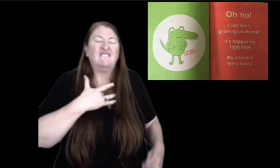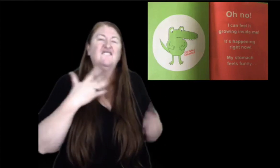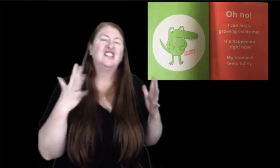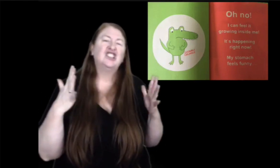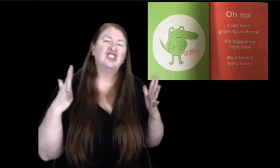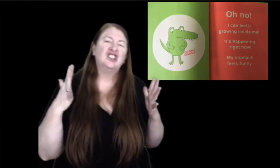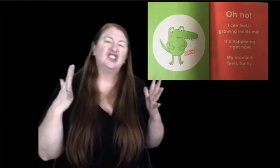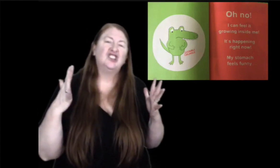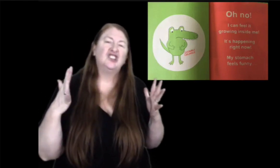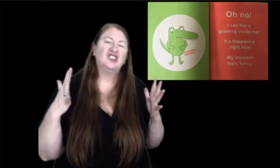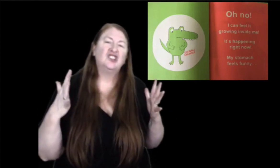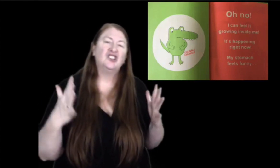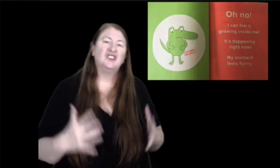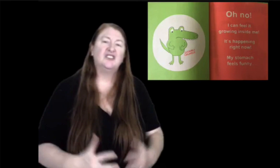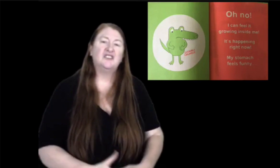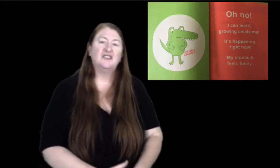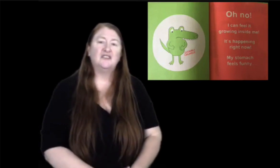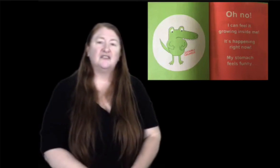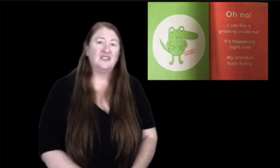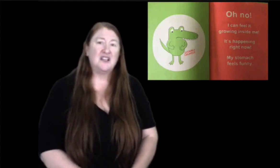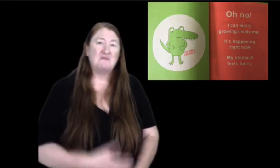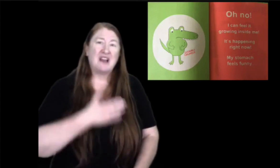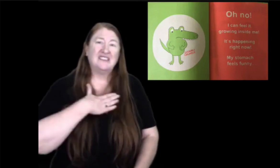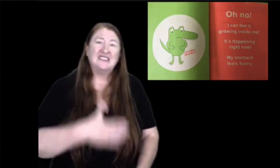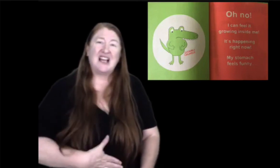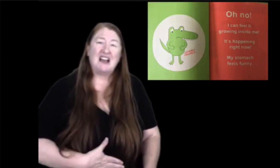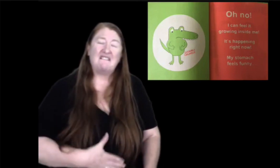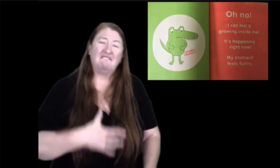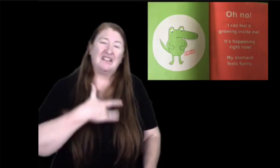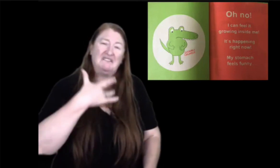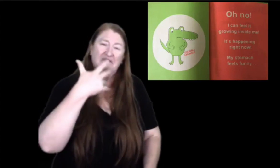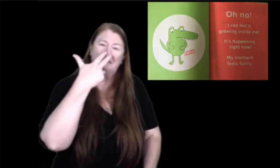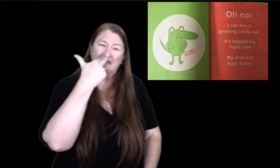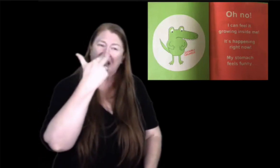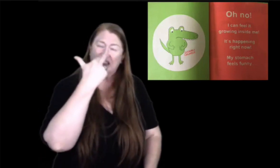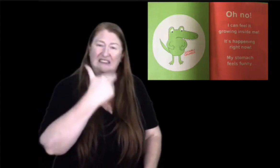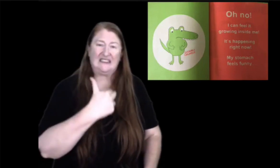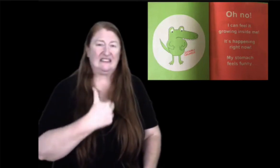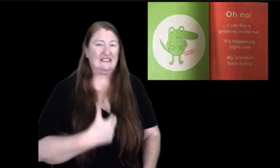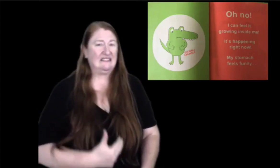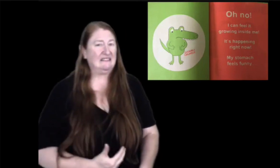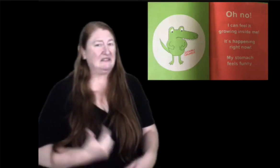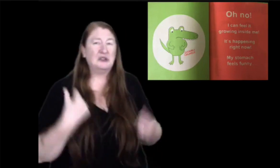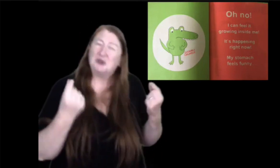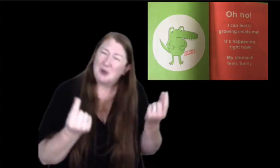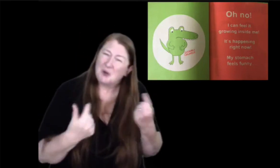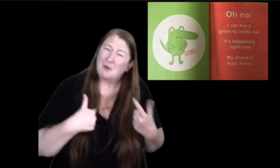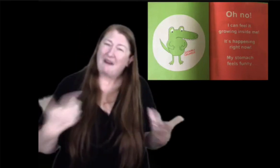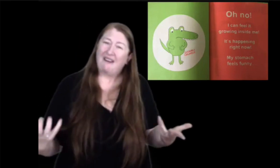[ASL version FINISH!] My stomach feels funny, what do I do ?